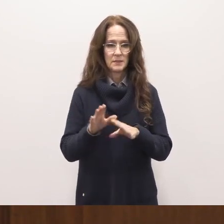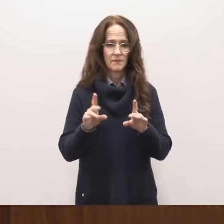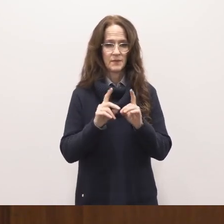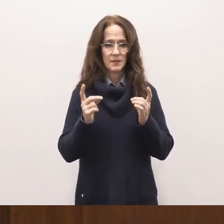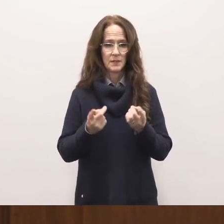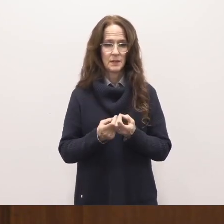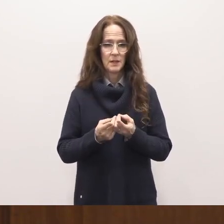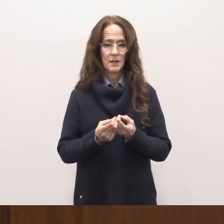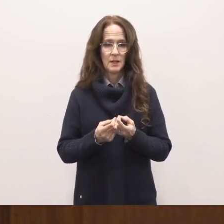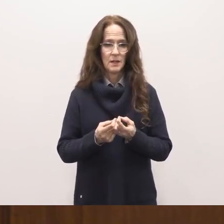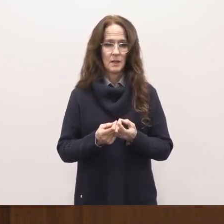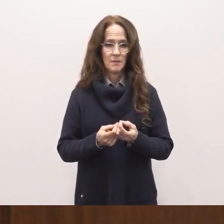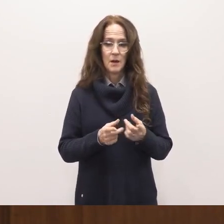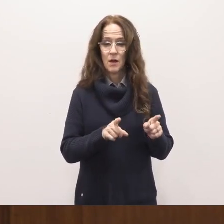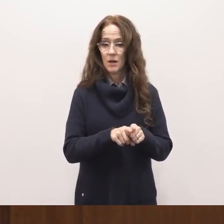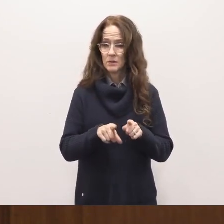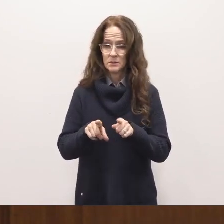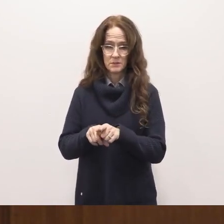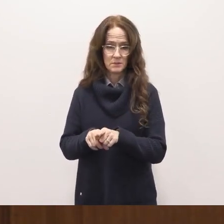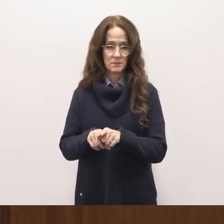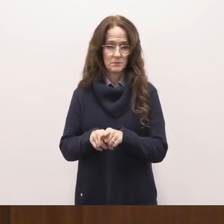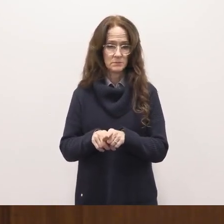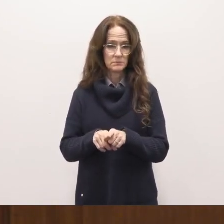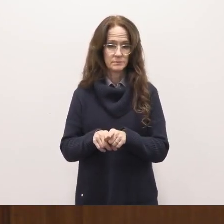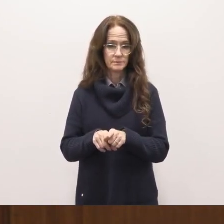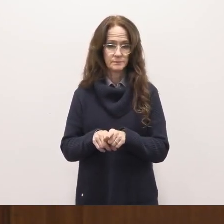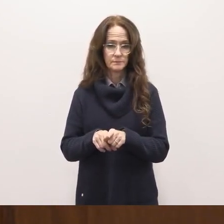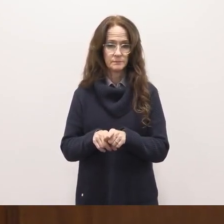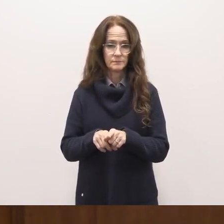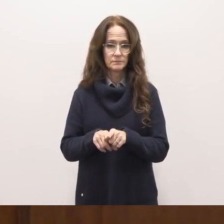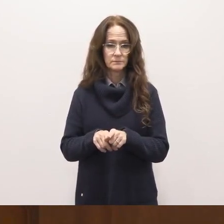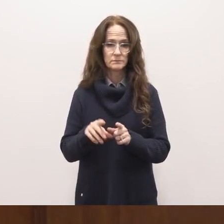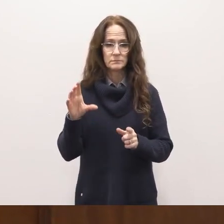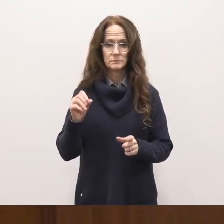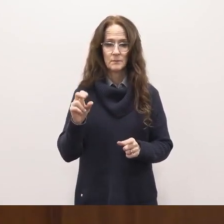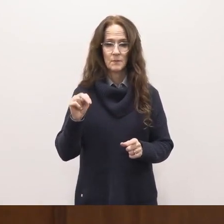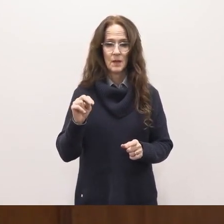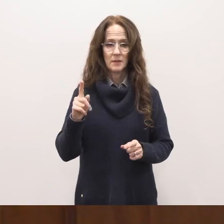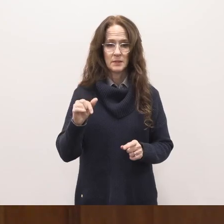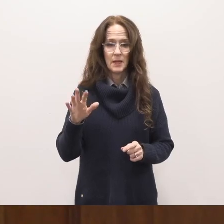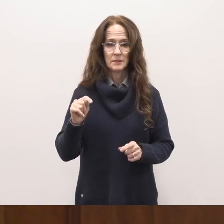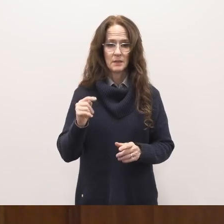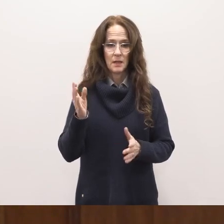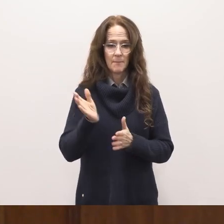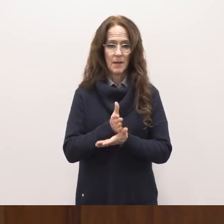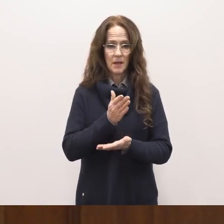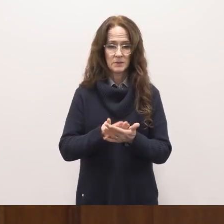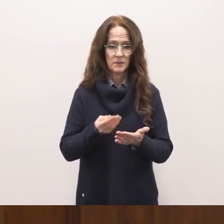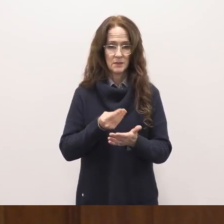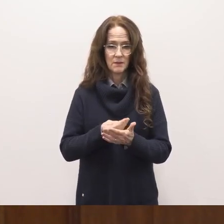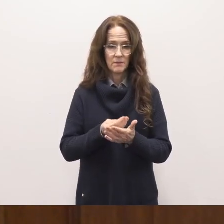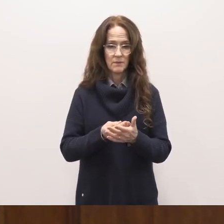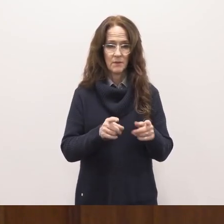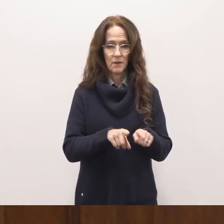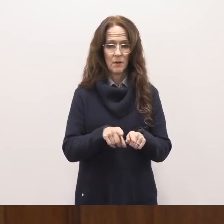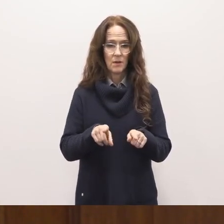Having said that, context of budget and finances is also extremely important.